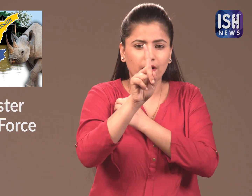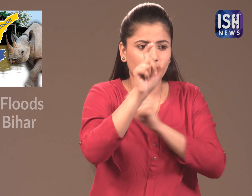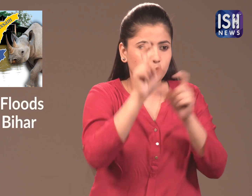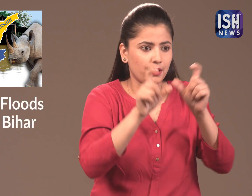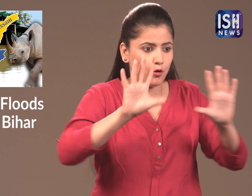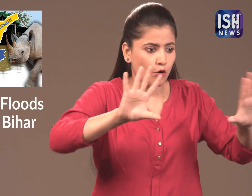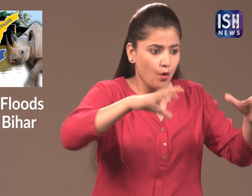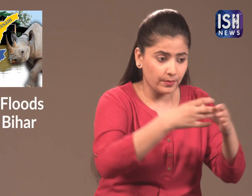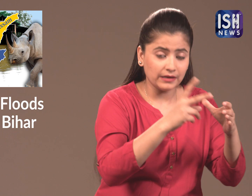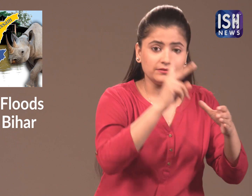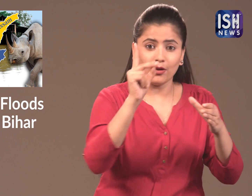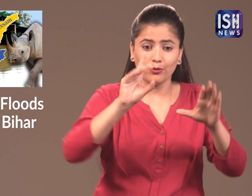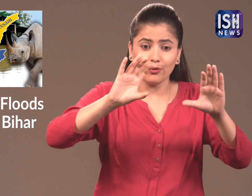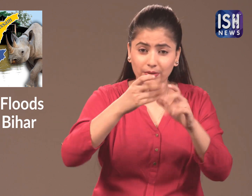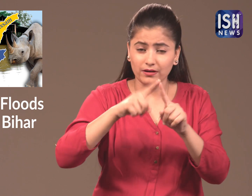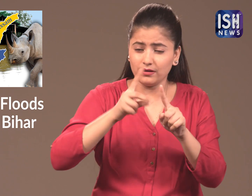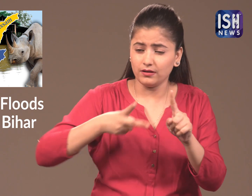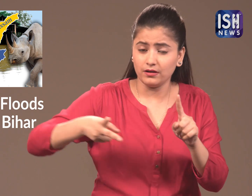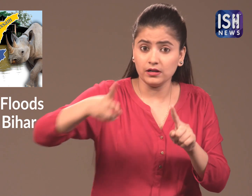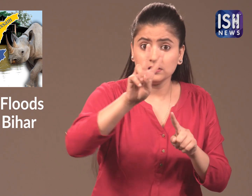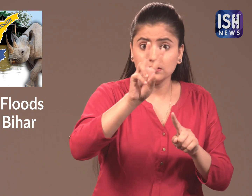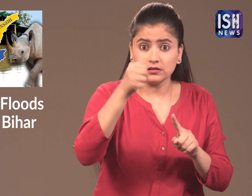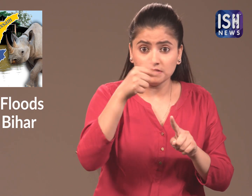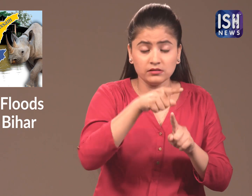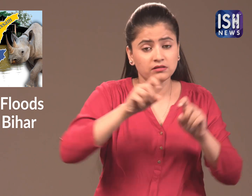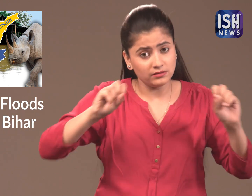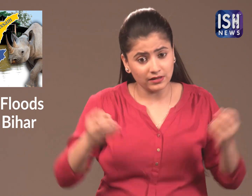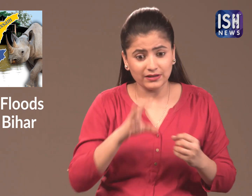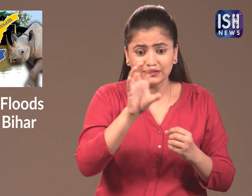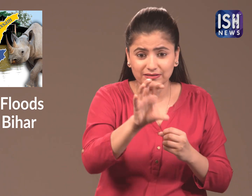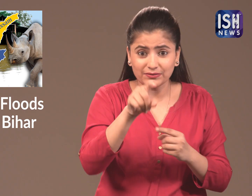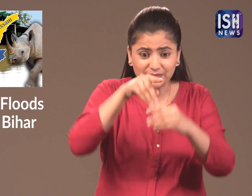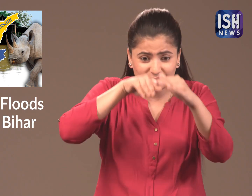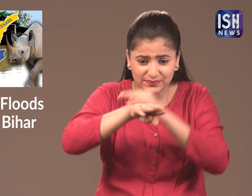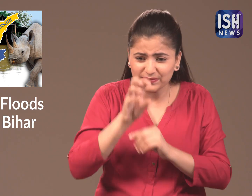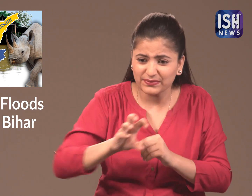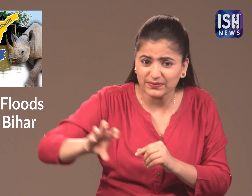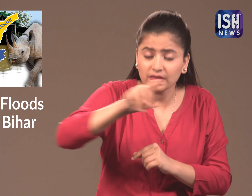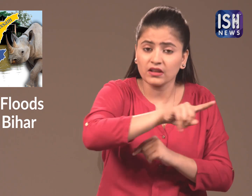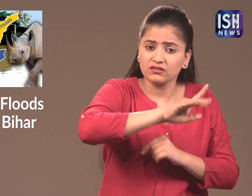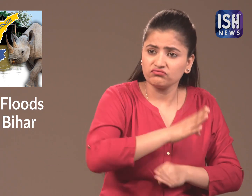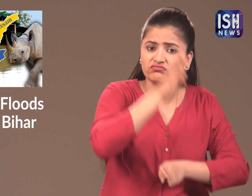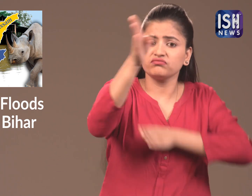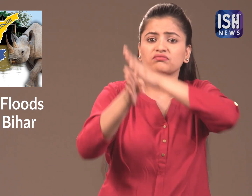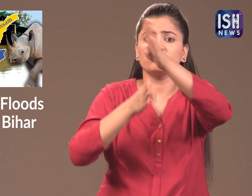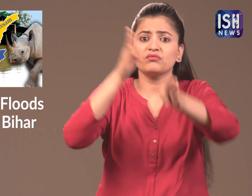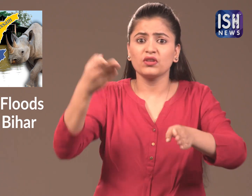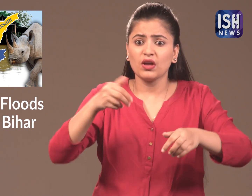have sent 26 groups.